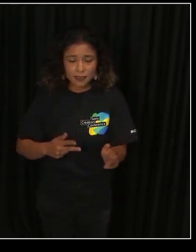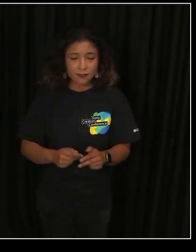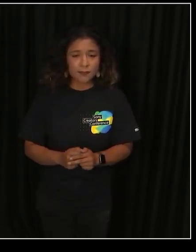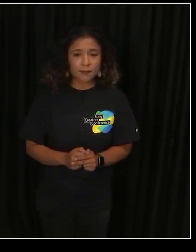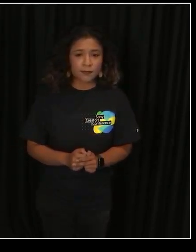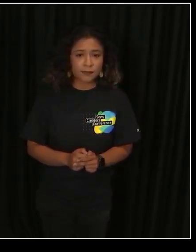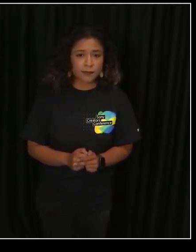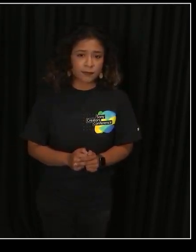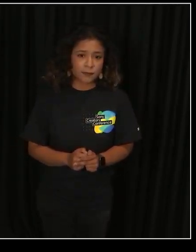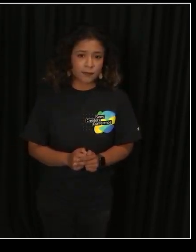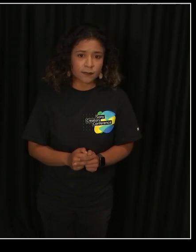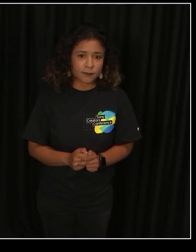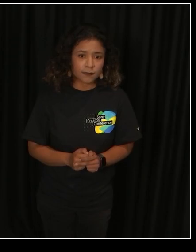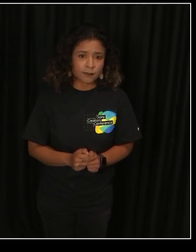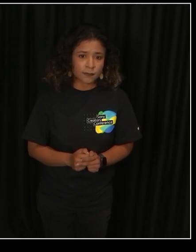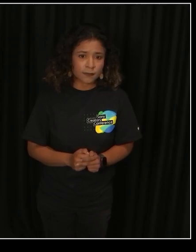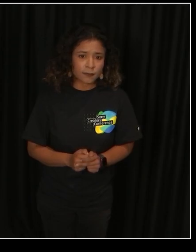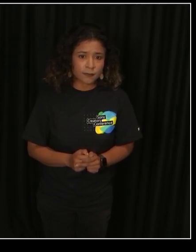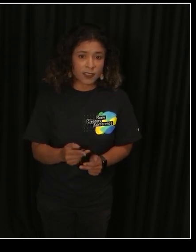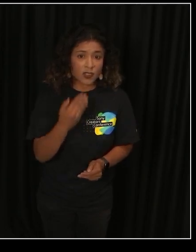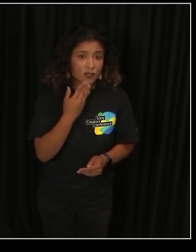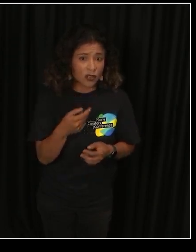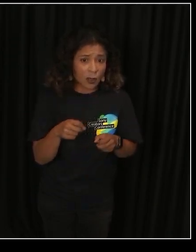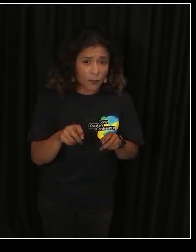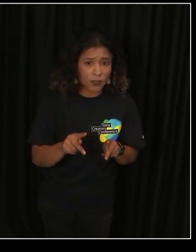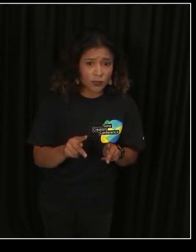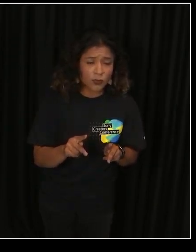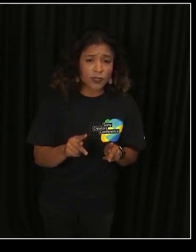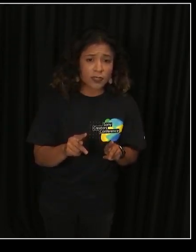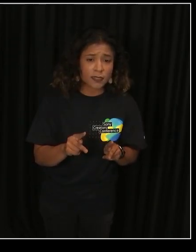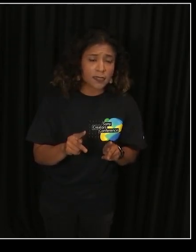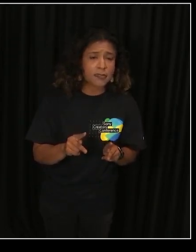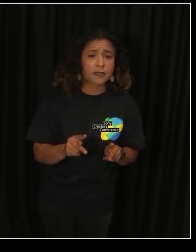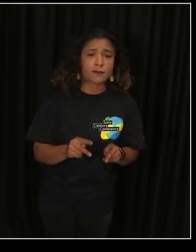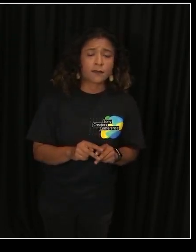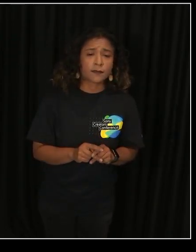This is a prime overtaking opportunity in this contest. They rotate between Miyazono and Sophy Orange.